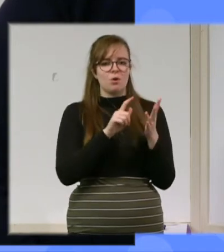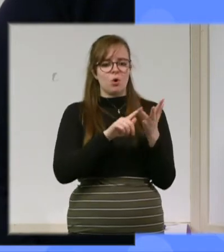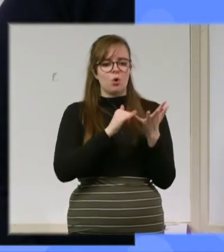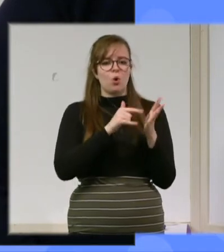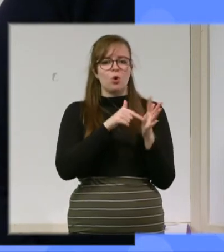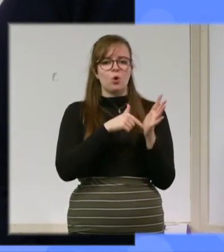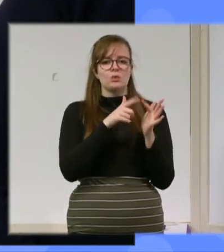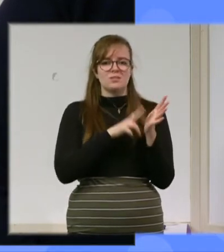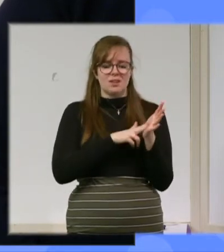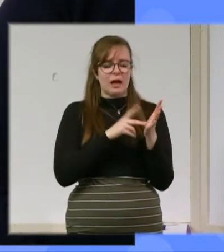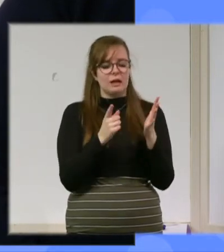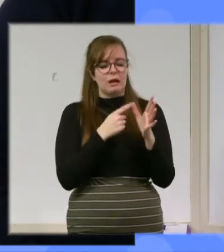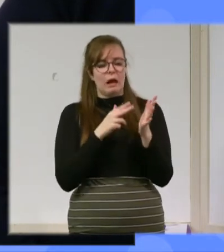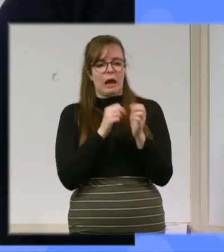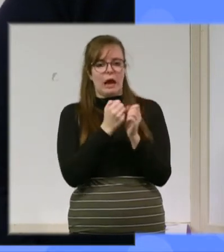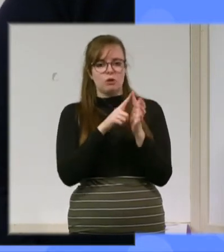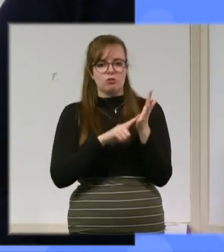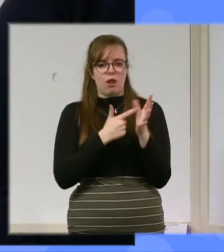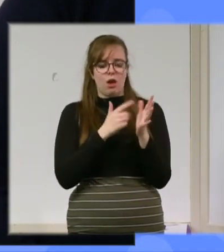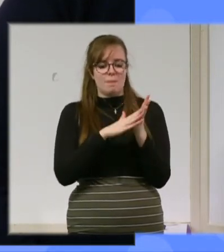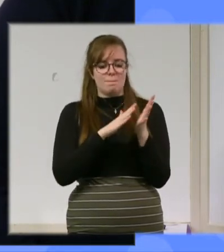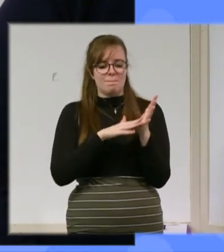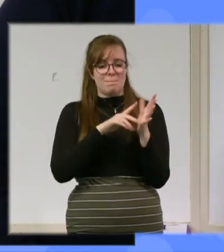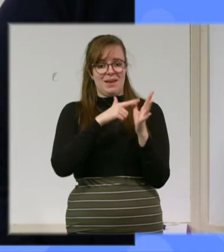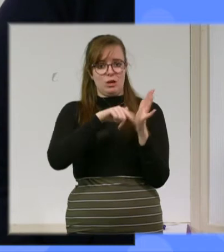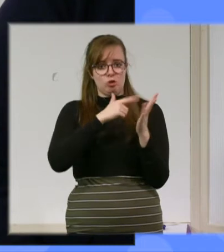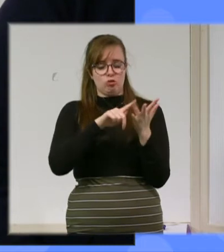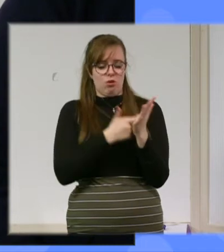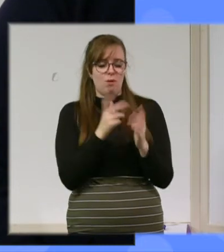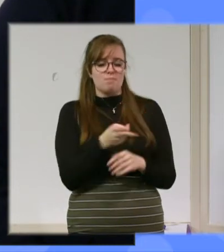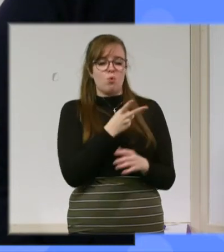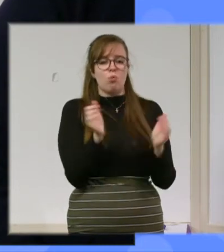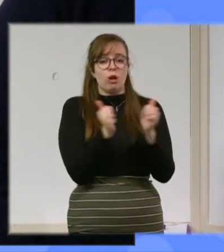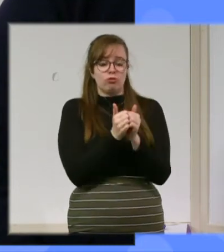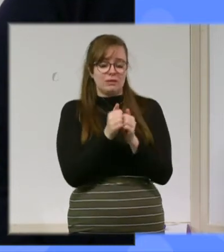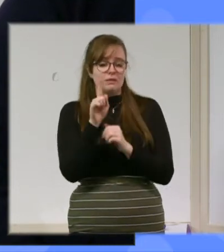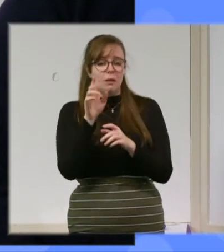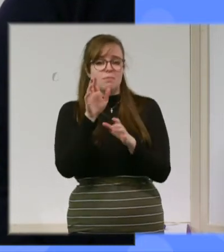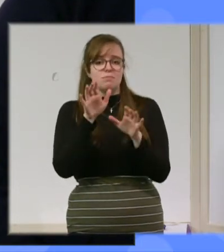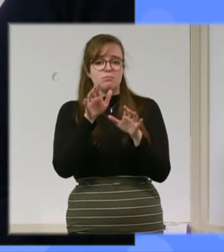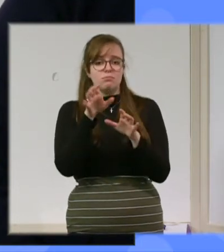John Major both I believe that the risk with LexA as that it's those at least